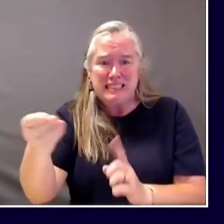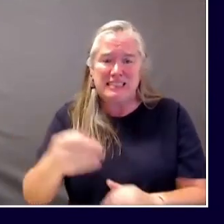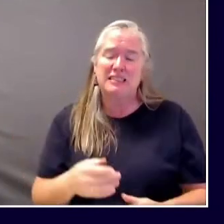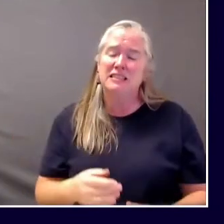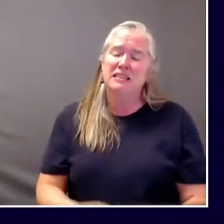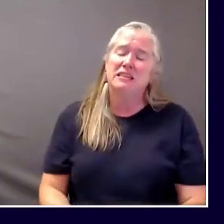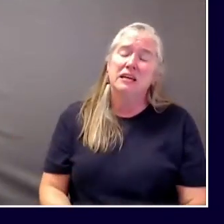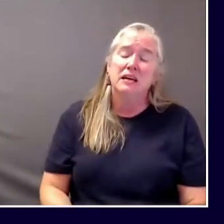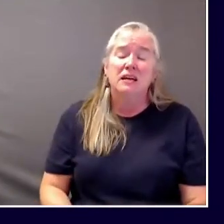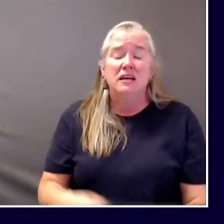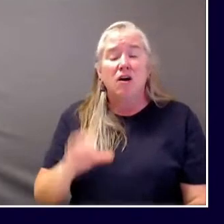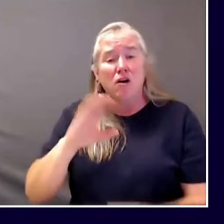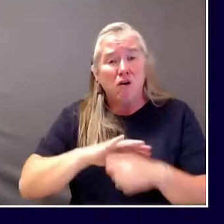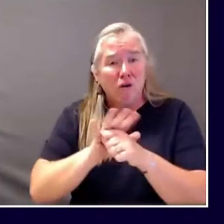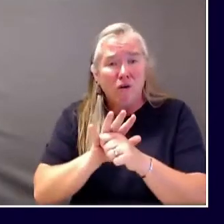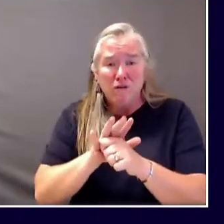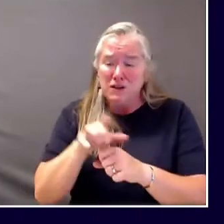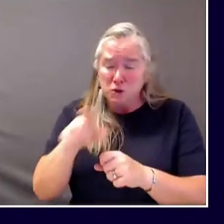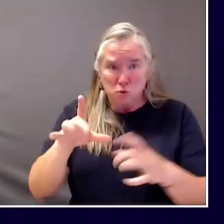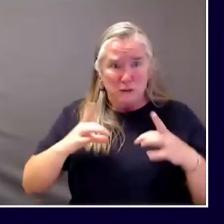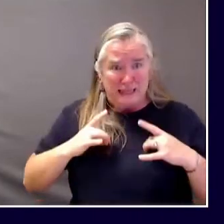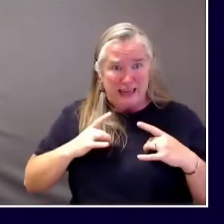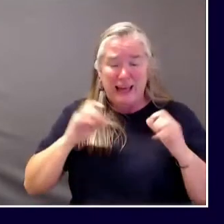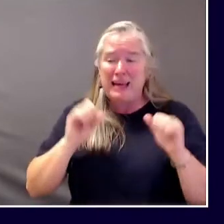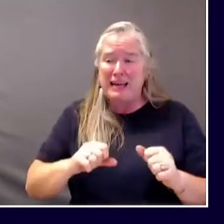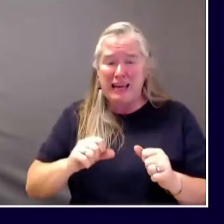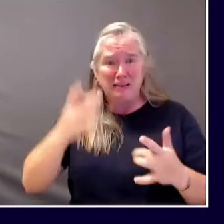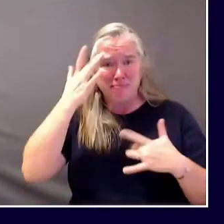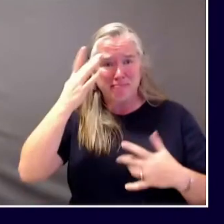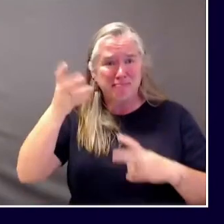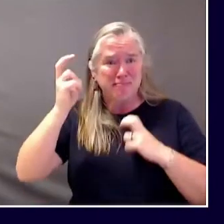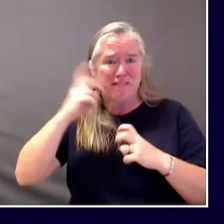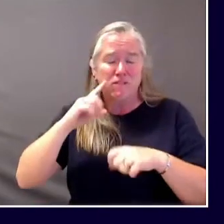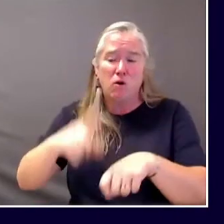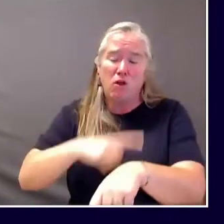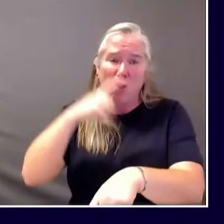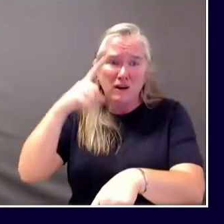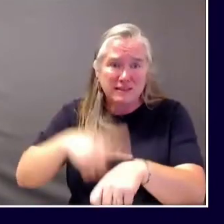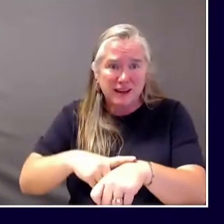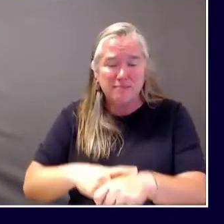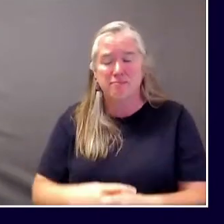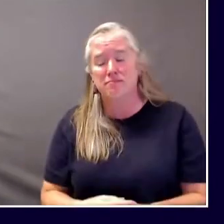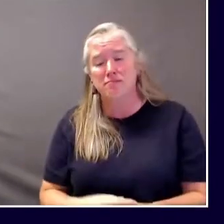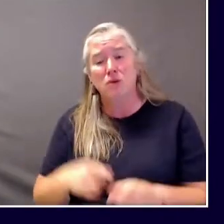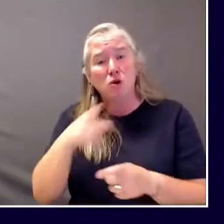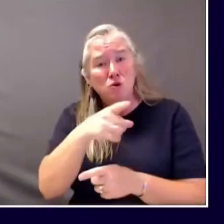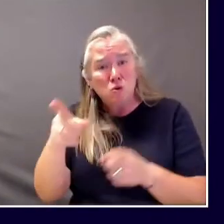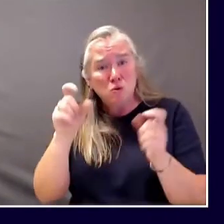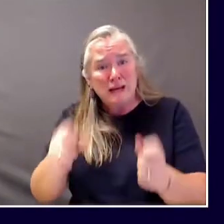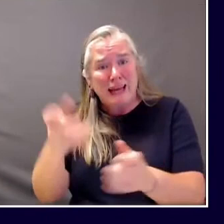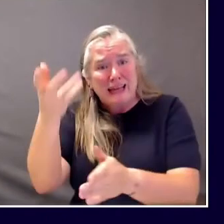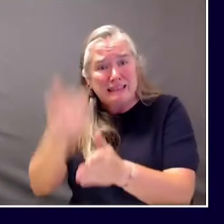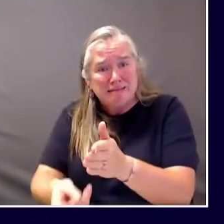it can make you sick for a long long time